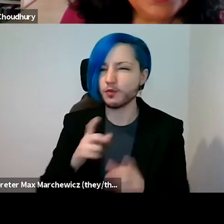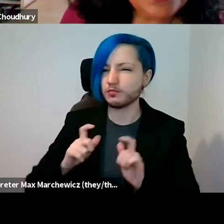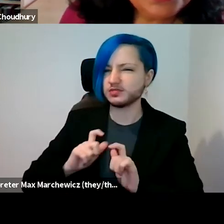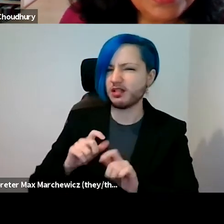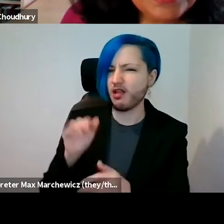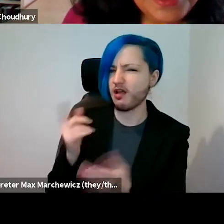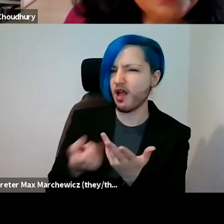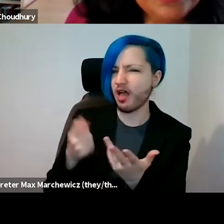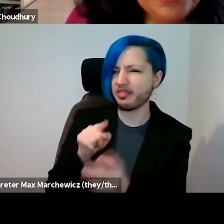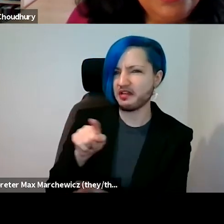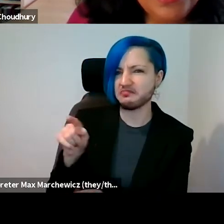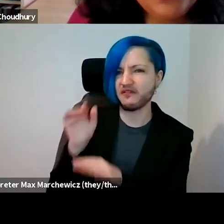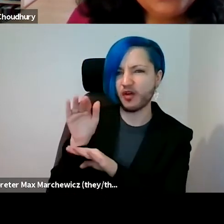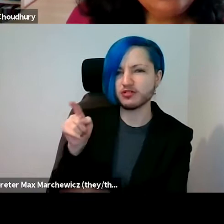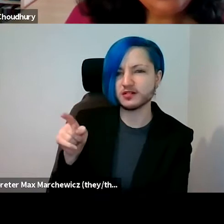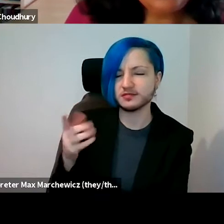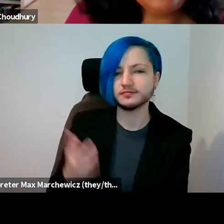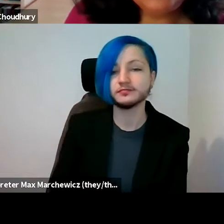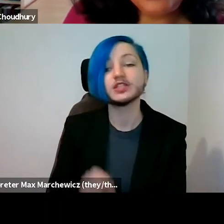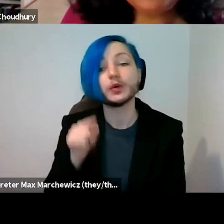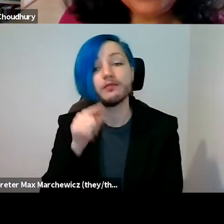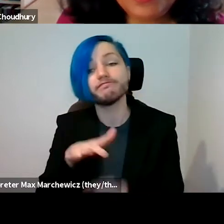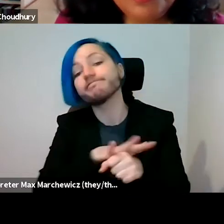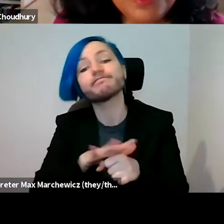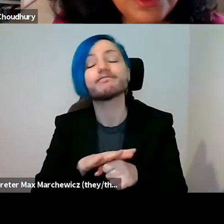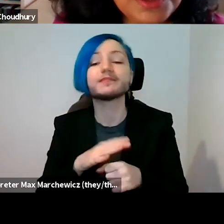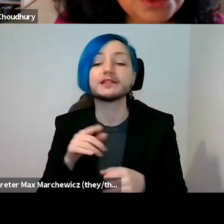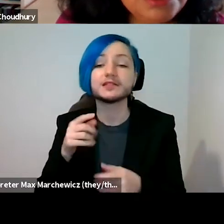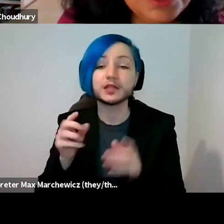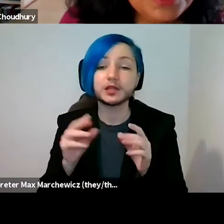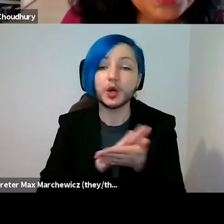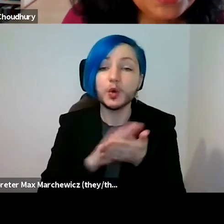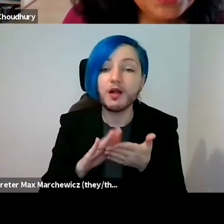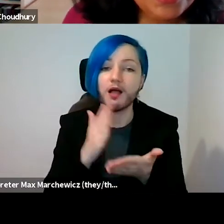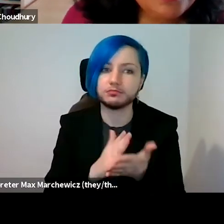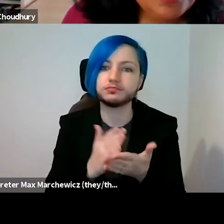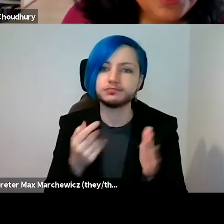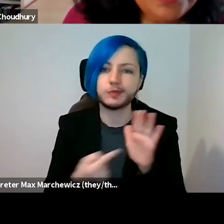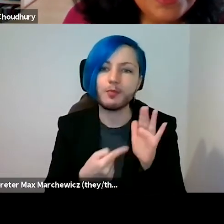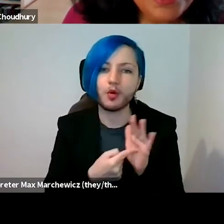In this context, the Caterpillar's hookah is significant. Let's for example, look at two images of the hookah